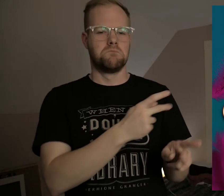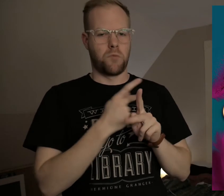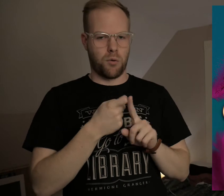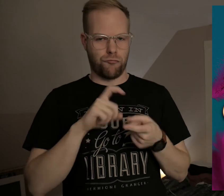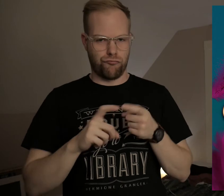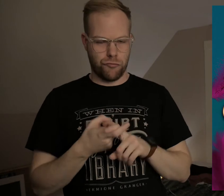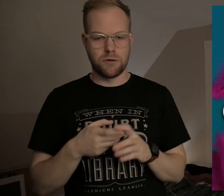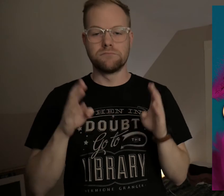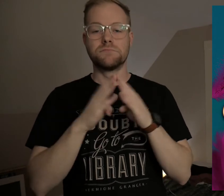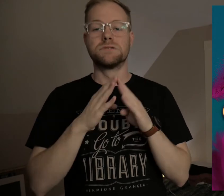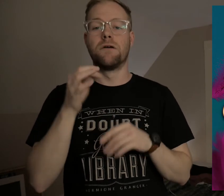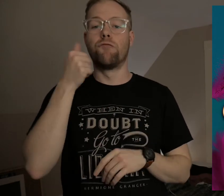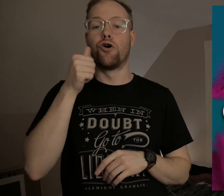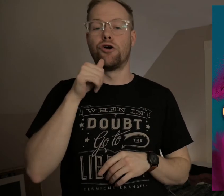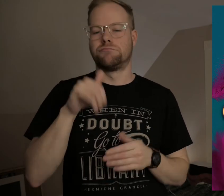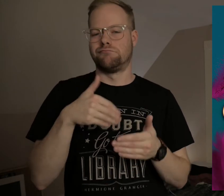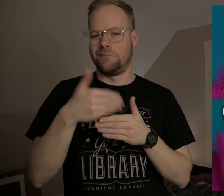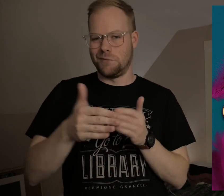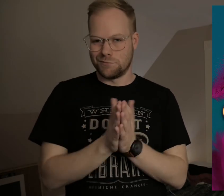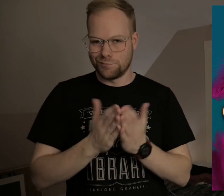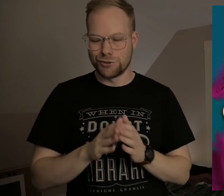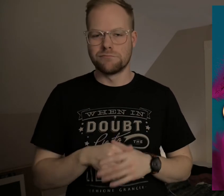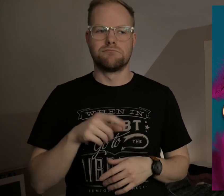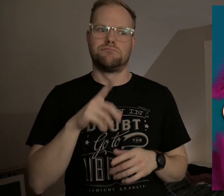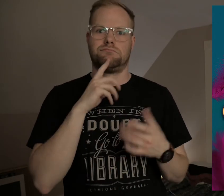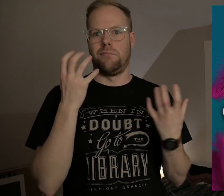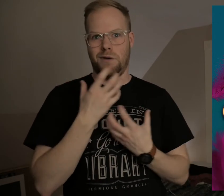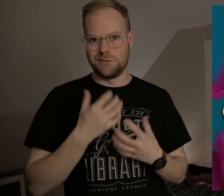Borrowed from a friend, City of Girls was next up, and it’s just amazing.